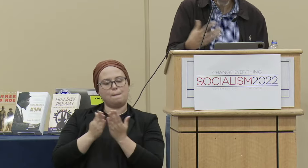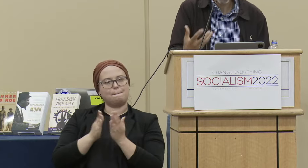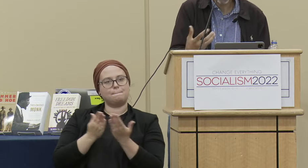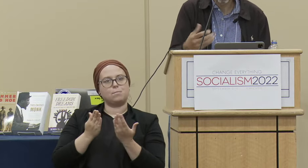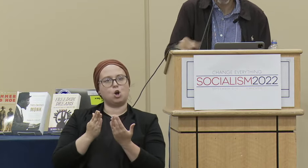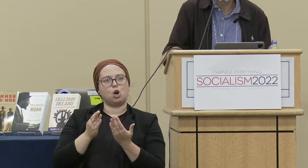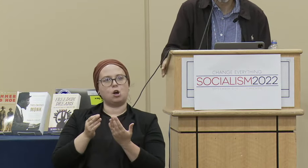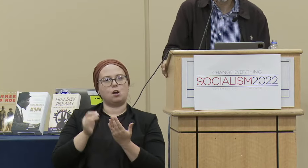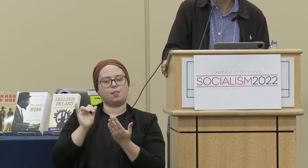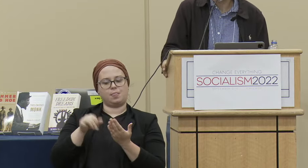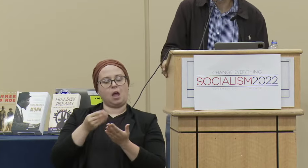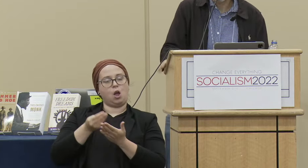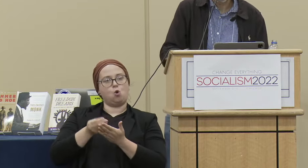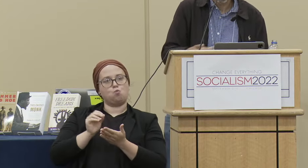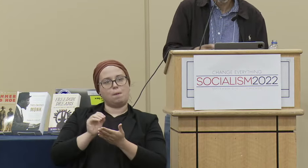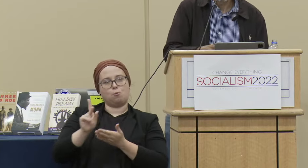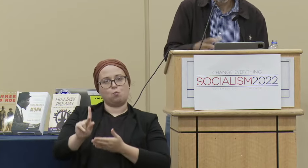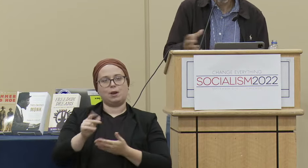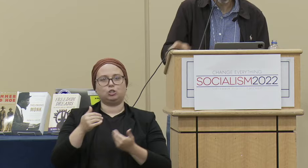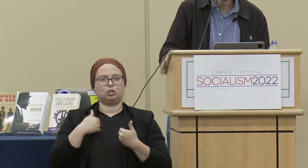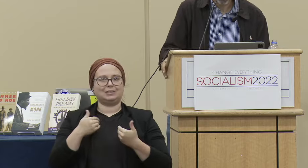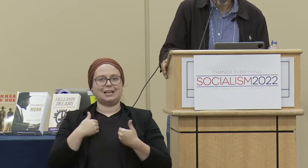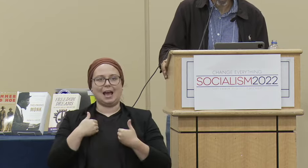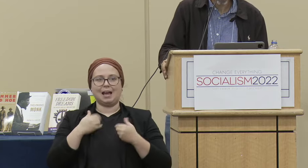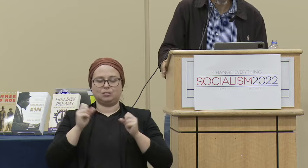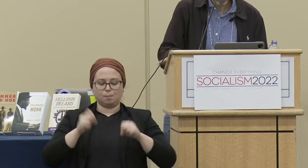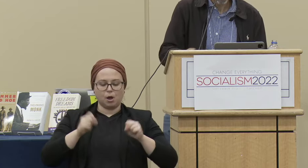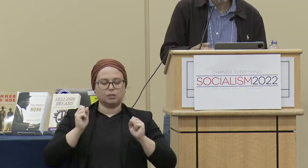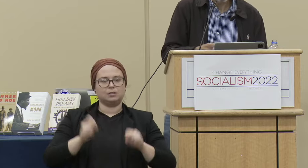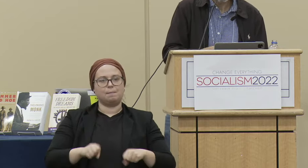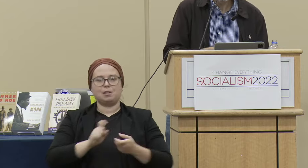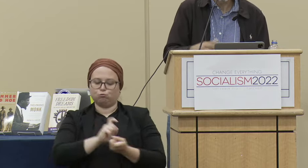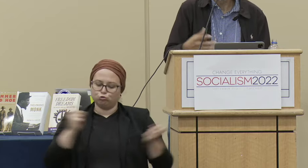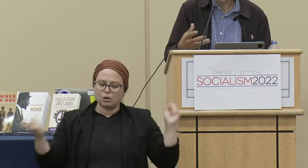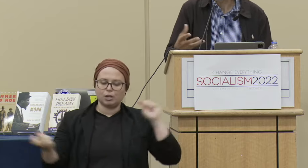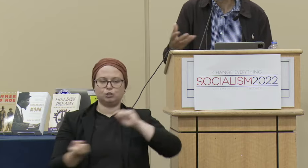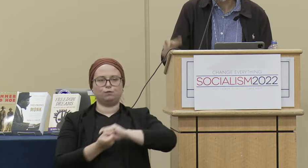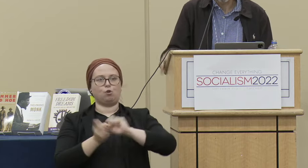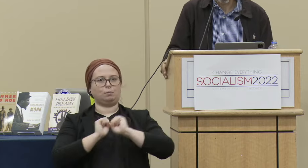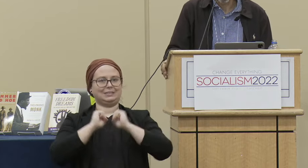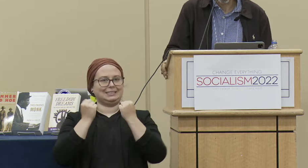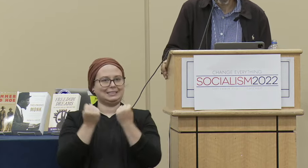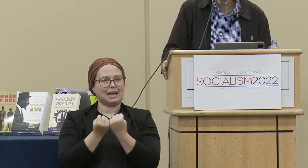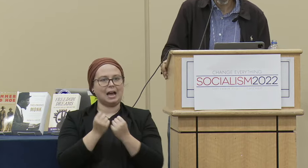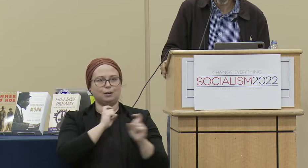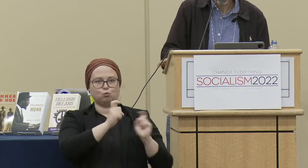two decades ago , reparations has the potential to radically transform society, redistributing wealth, creating